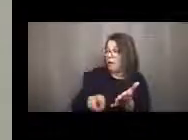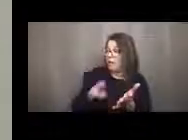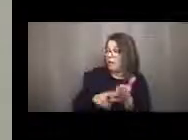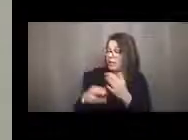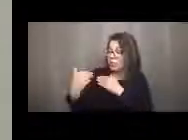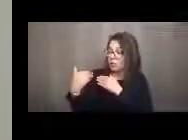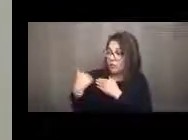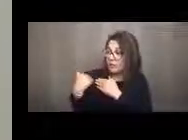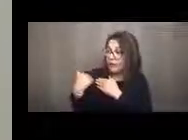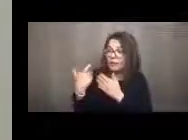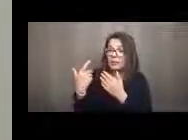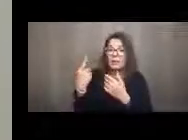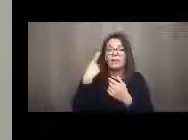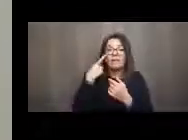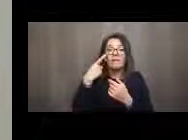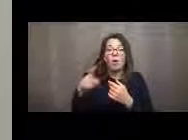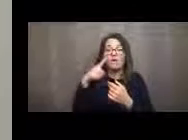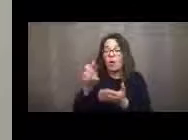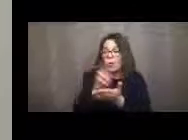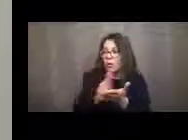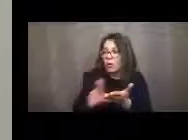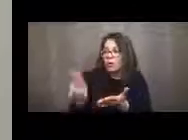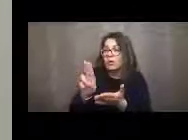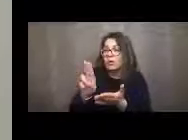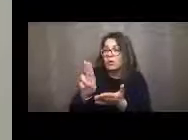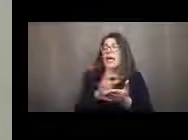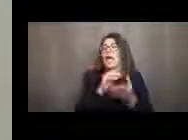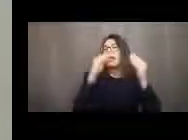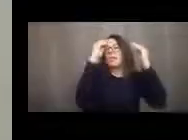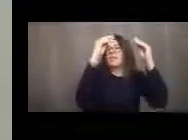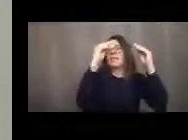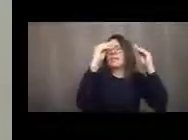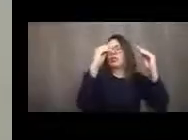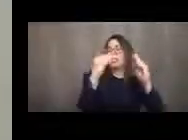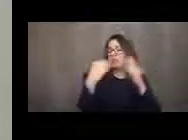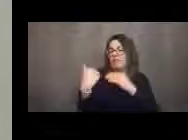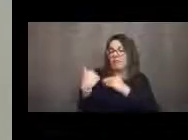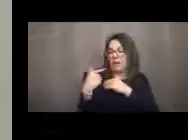I do for the university and my teaching responsibilities that I do for the university,